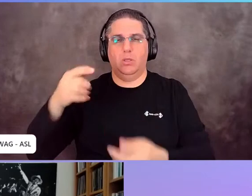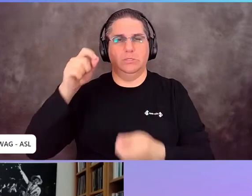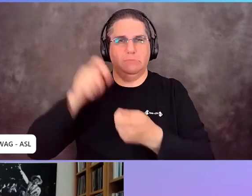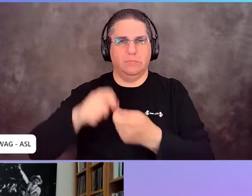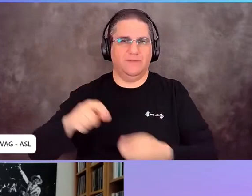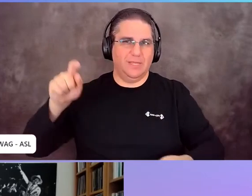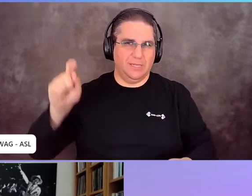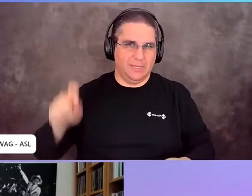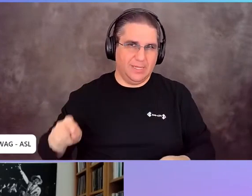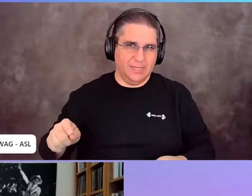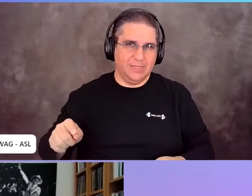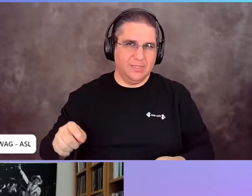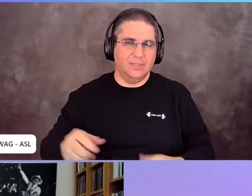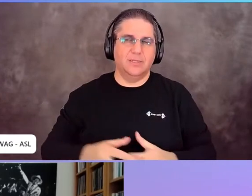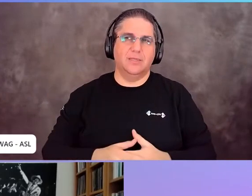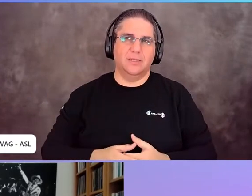in terms of cost. So there